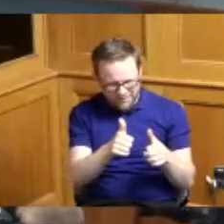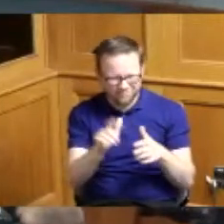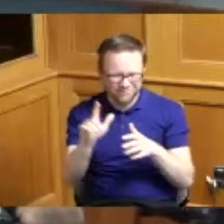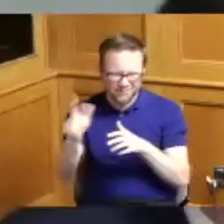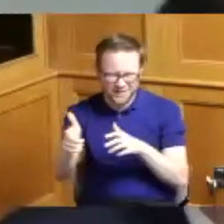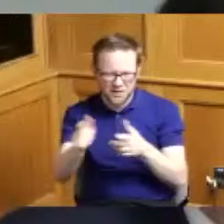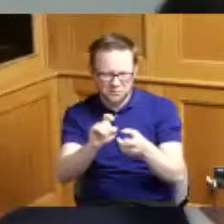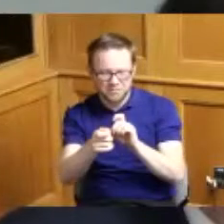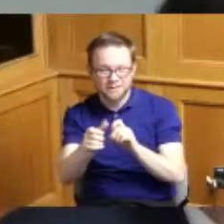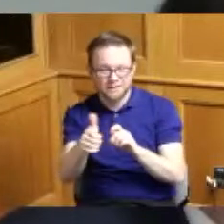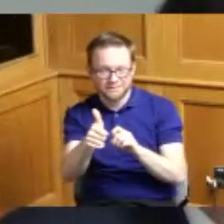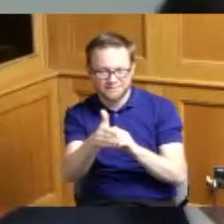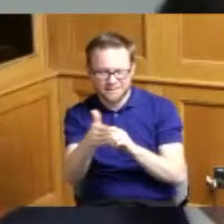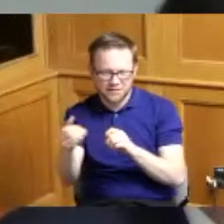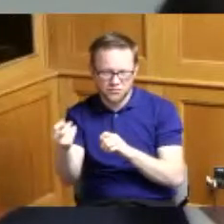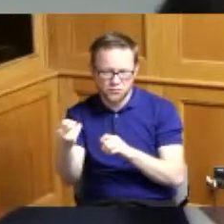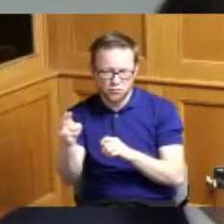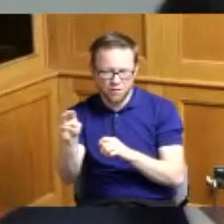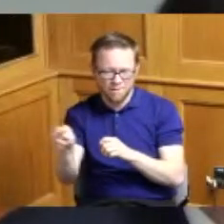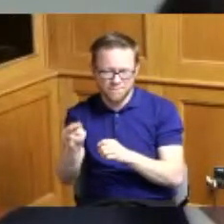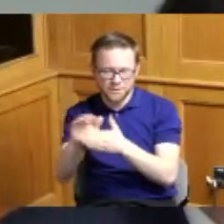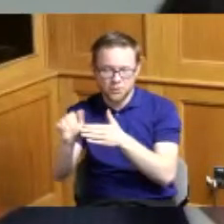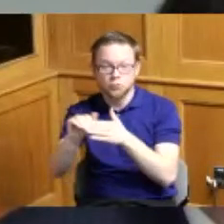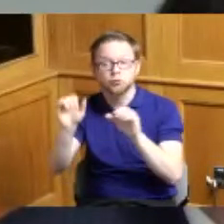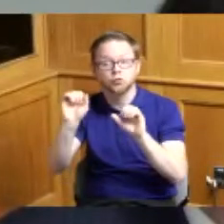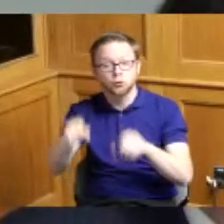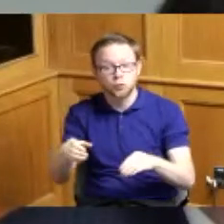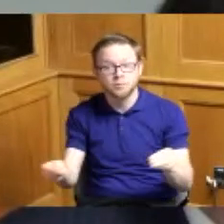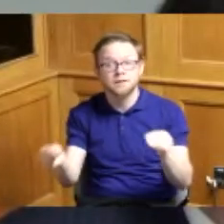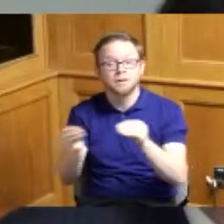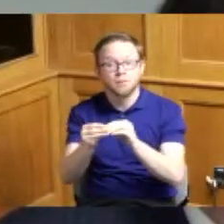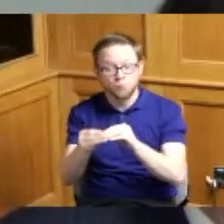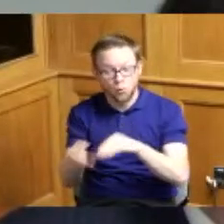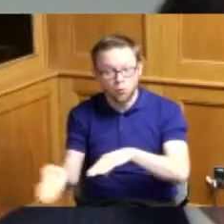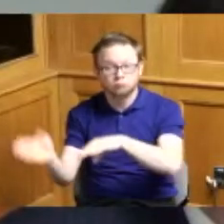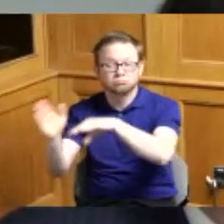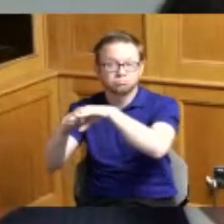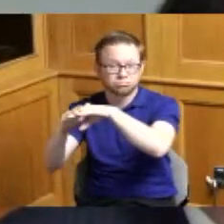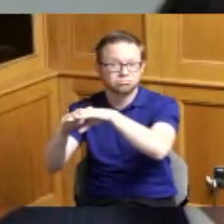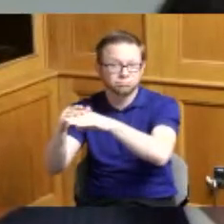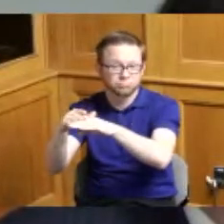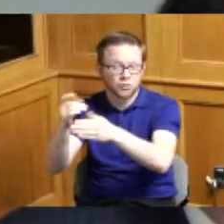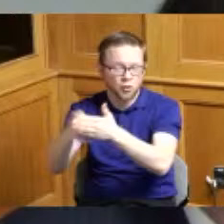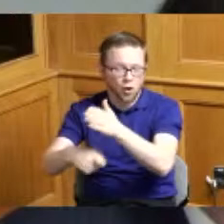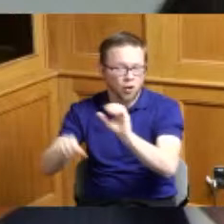there could be some additional cost that might get you to that higher level of the range um if